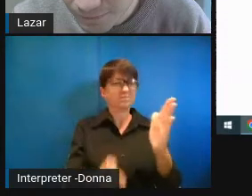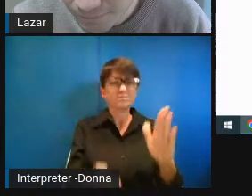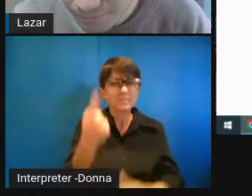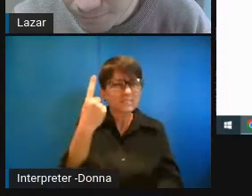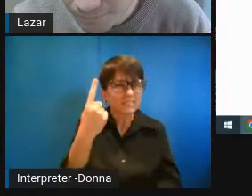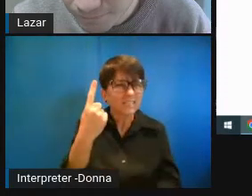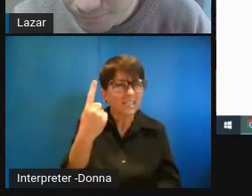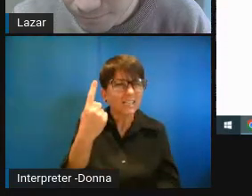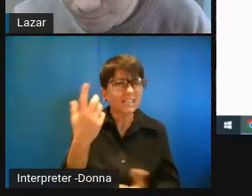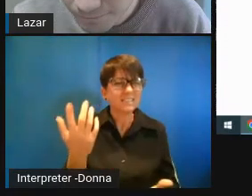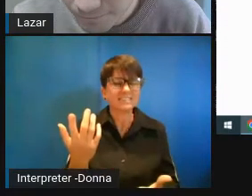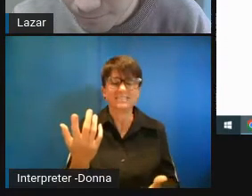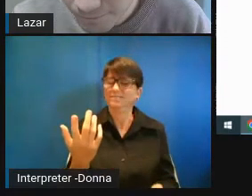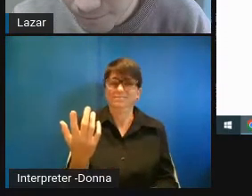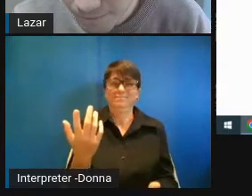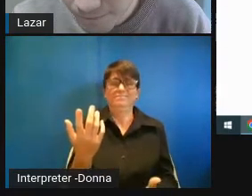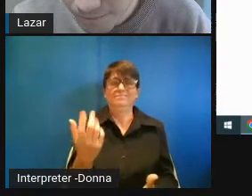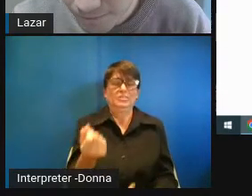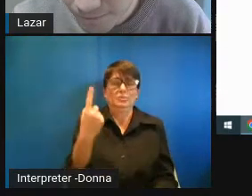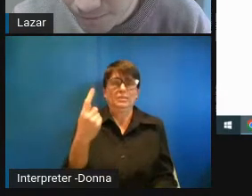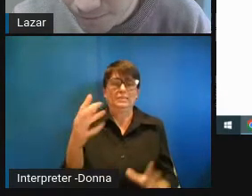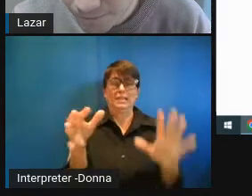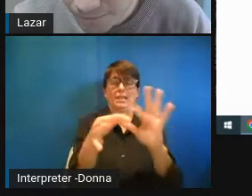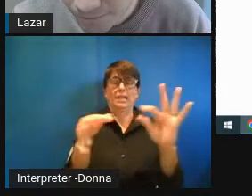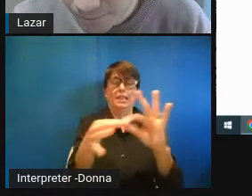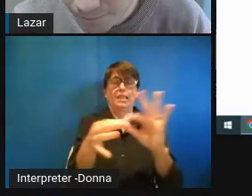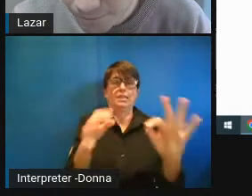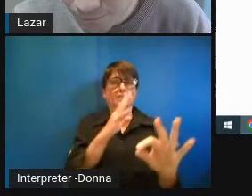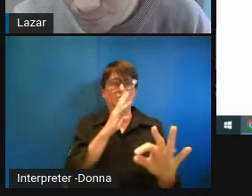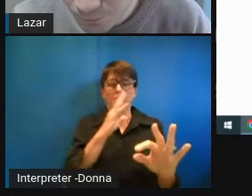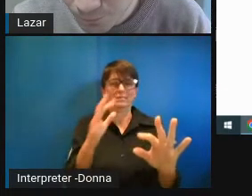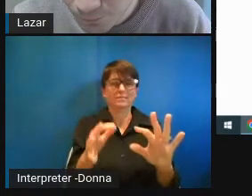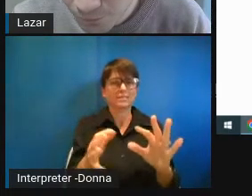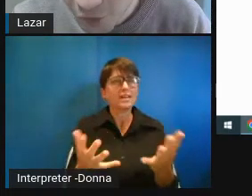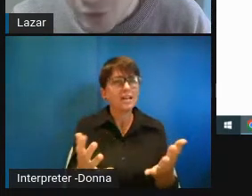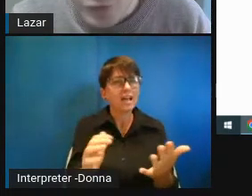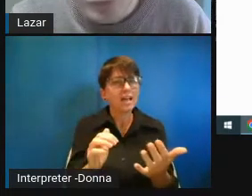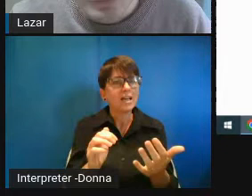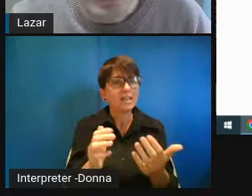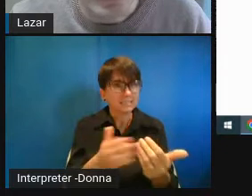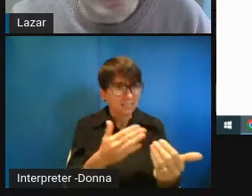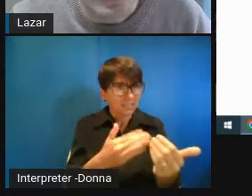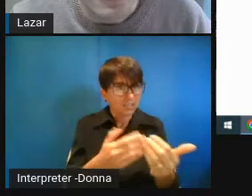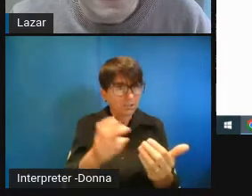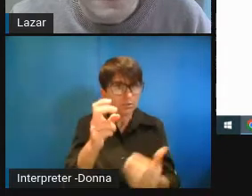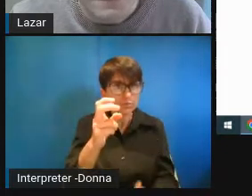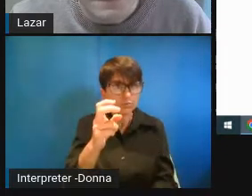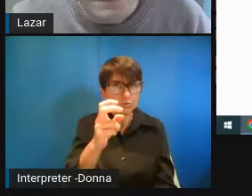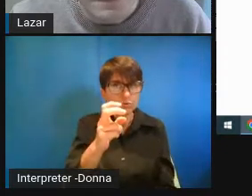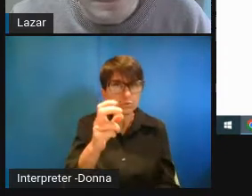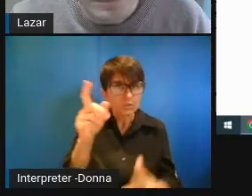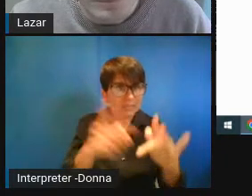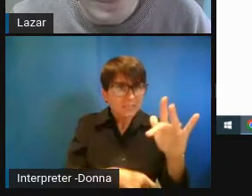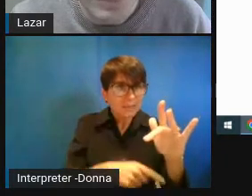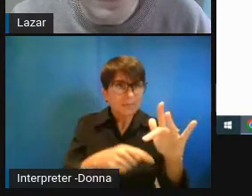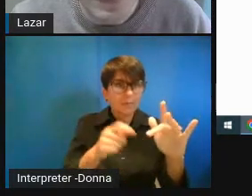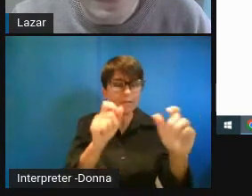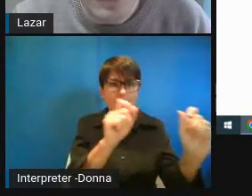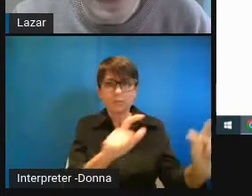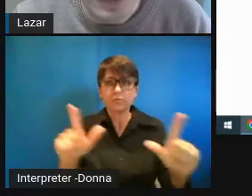that make any sense, how easy is it for you to skip it to go to the content that you're interested in? It's very difficult.